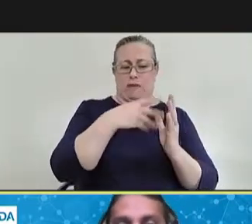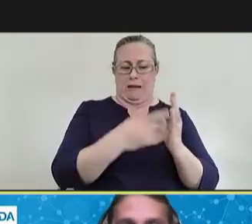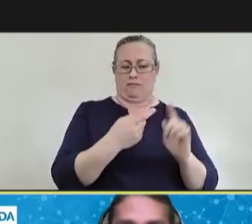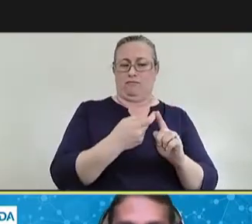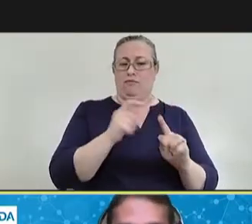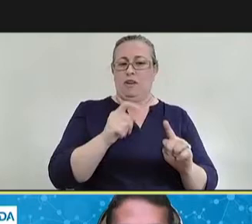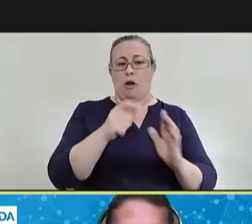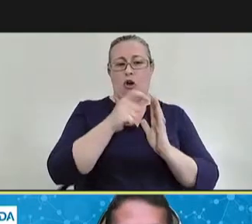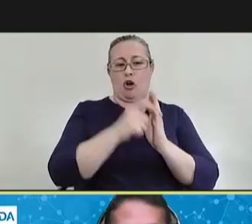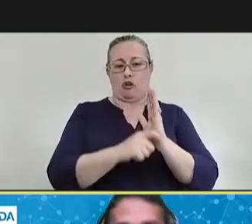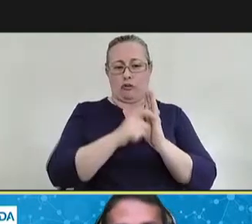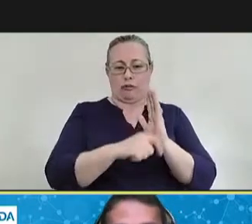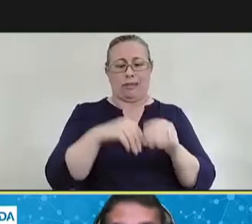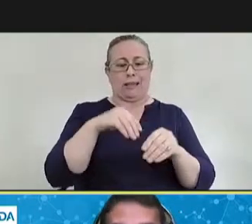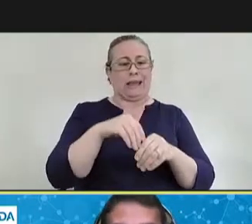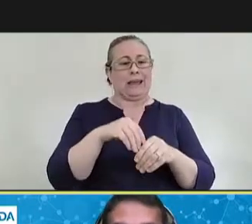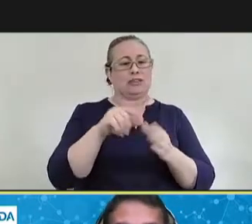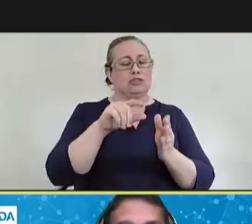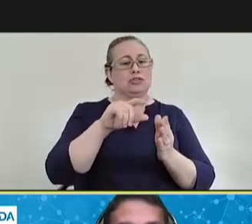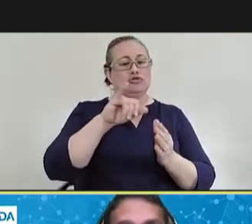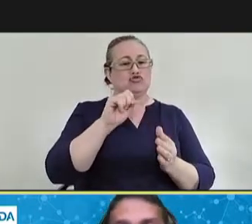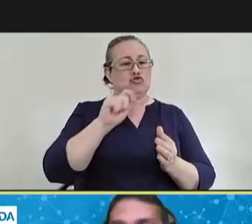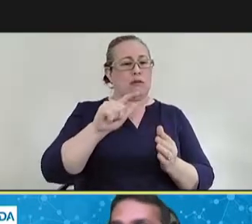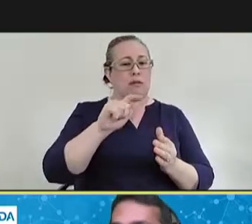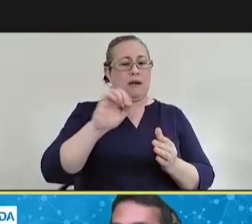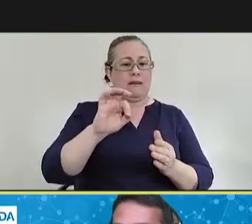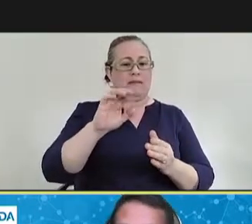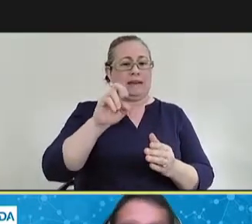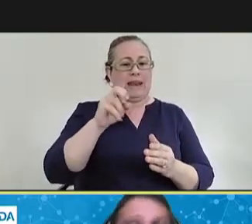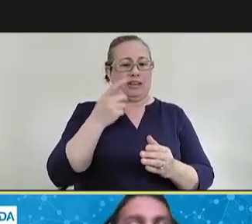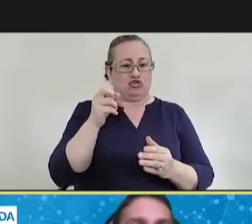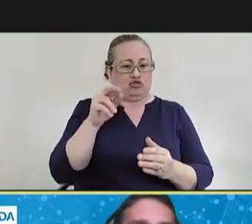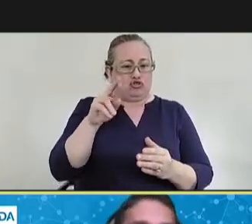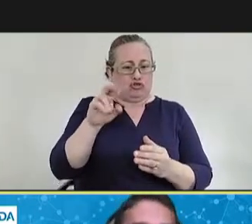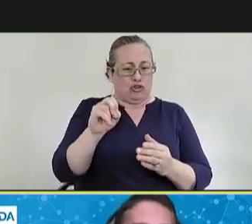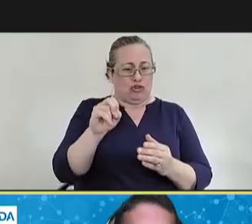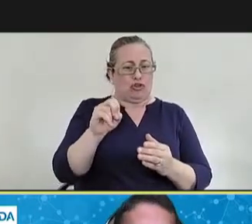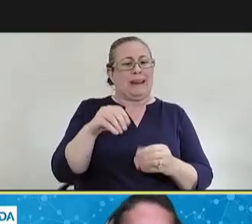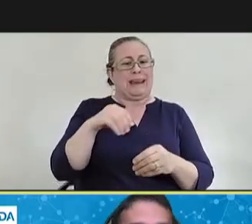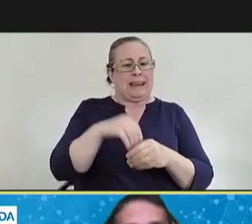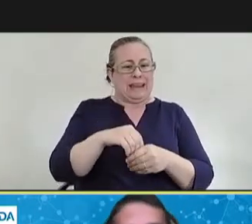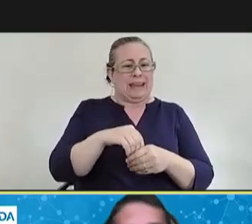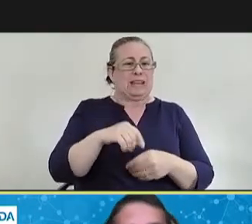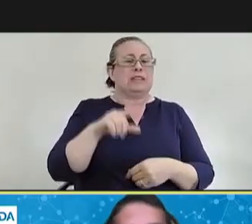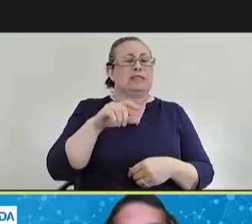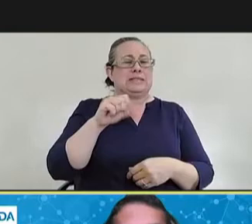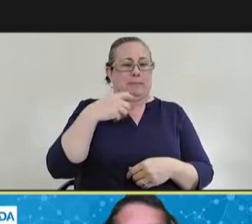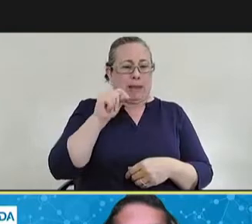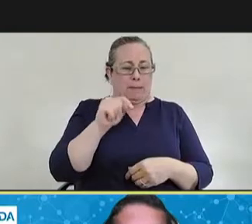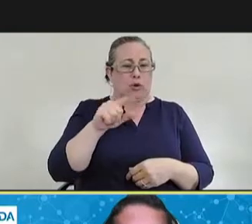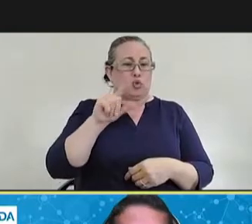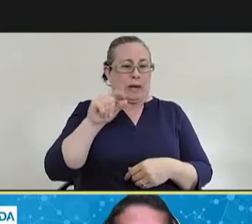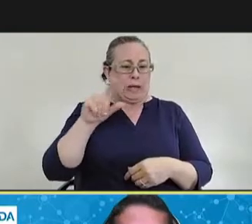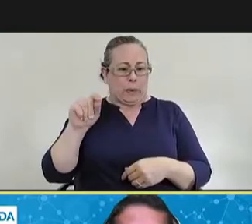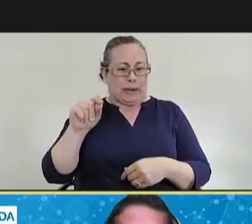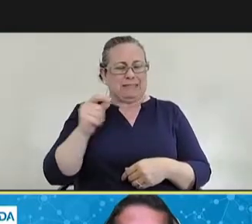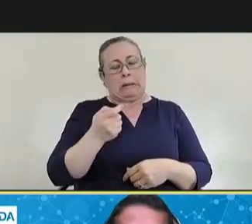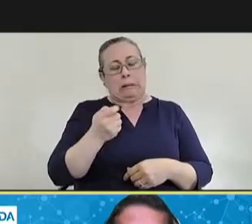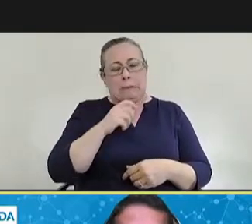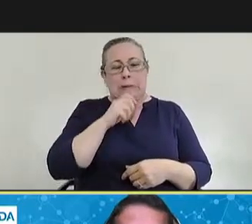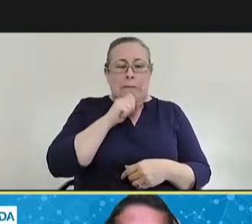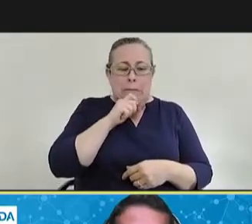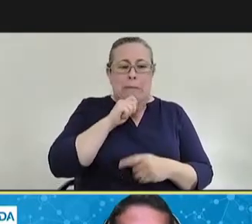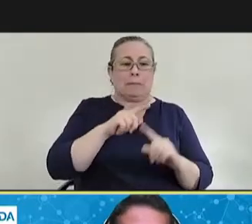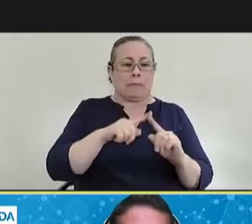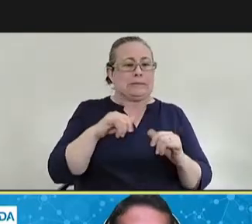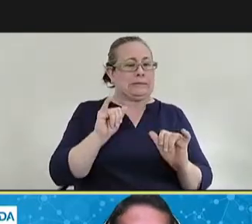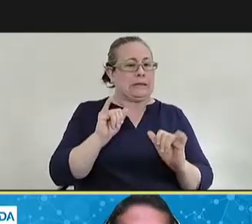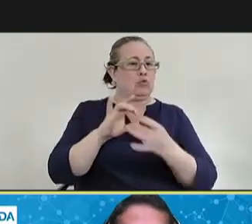journal Nature back in September 2020, a little dated, but still relevant. On the line graph,